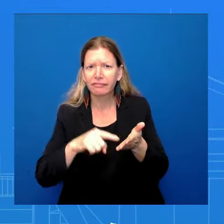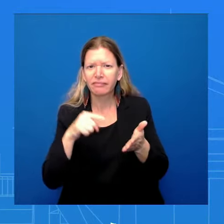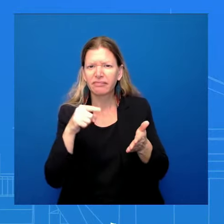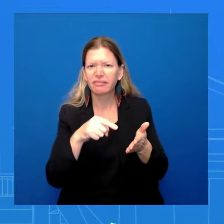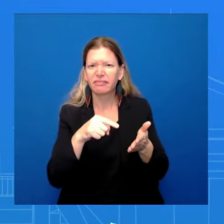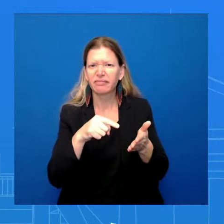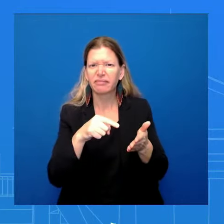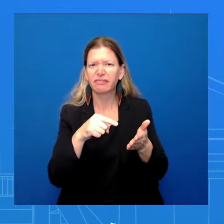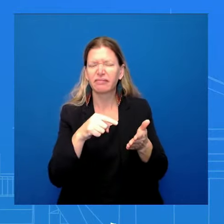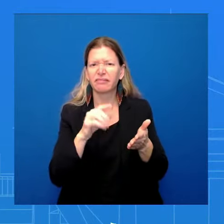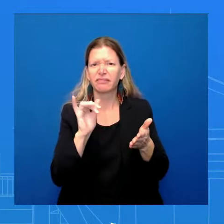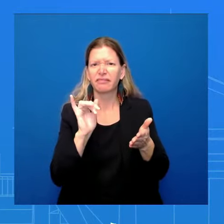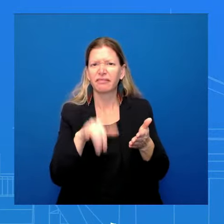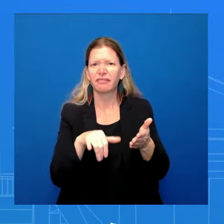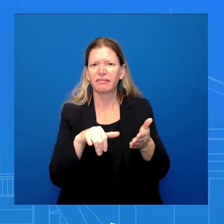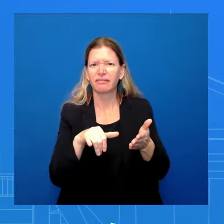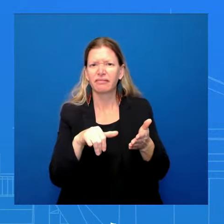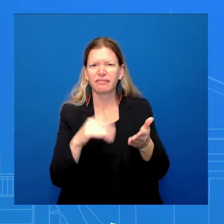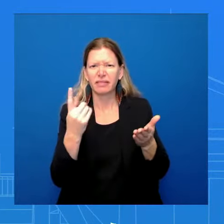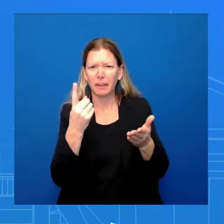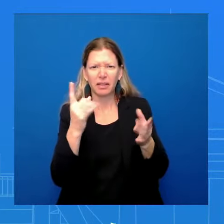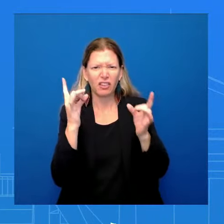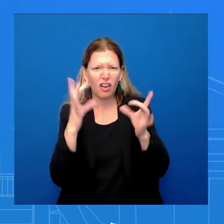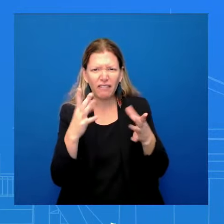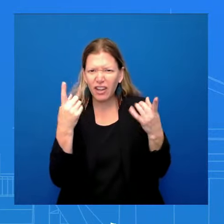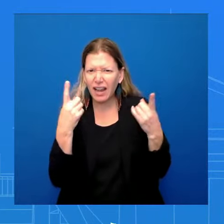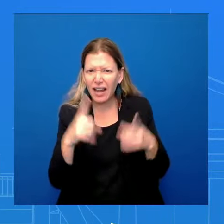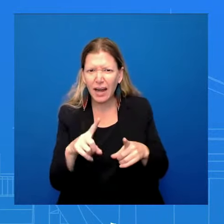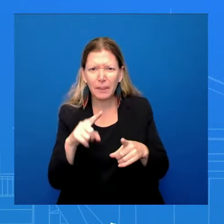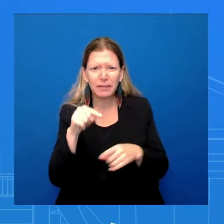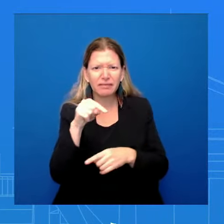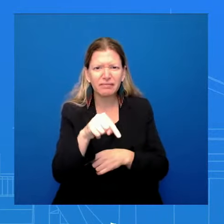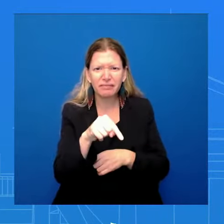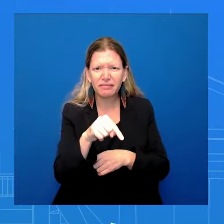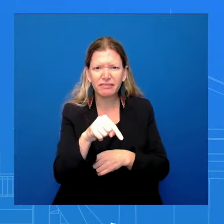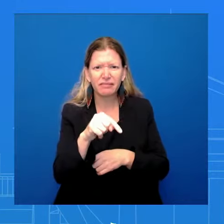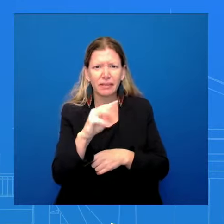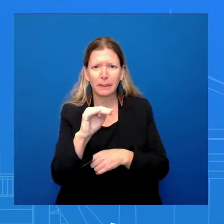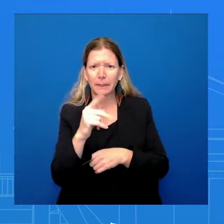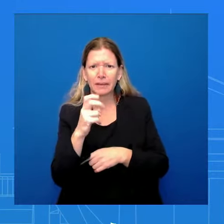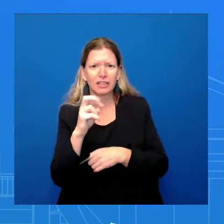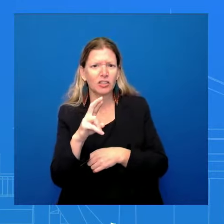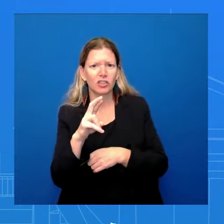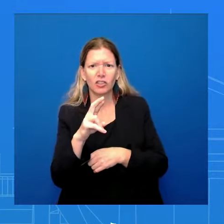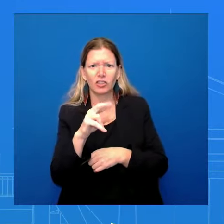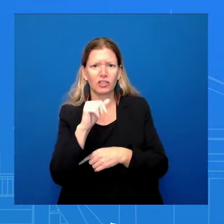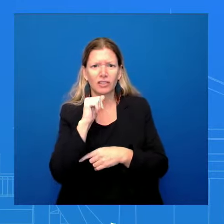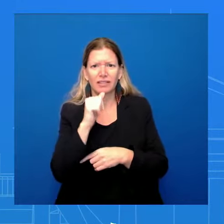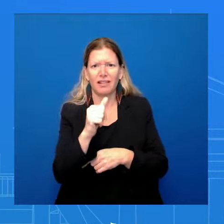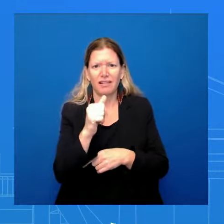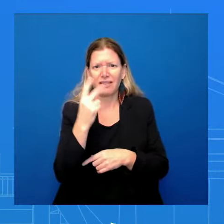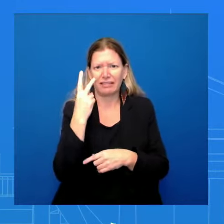and saying that this minister hasn't been seen for three weeks. Do you have any information on that? Anything you can tell us? Mr. Sullivan: I don't have anything for you today on that.